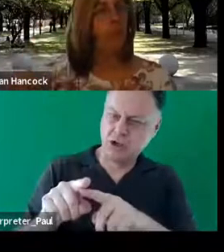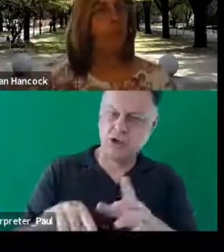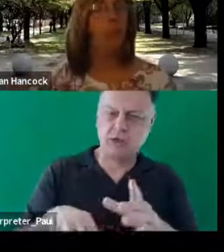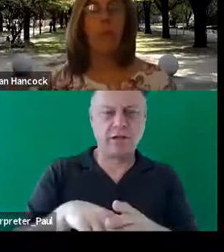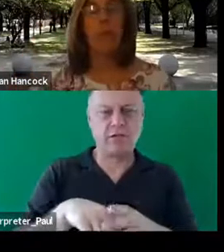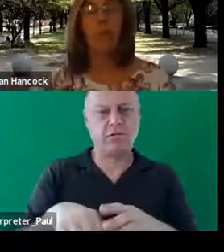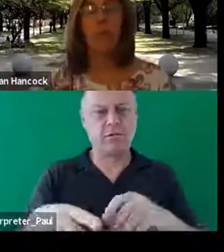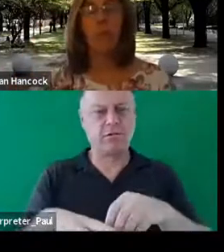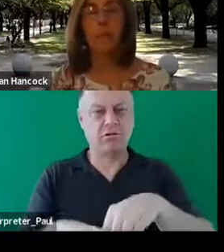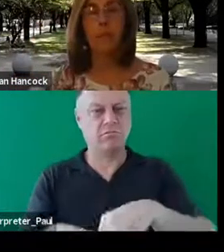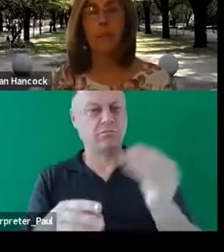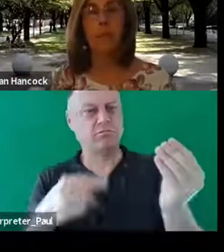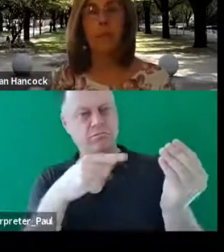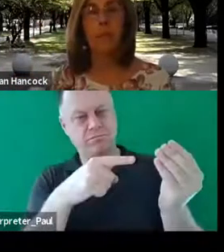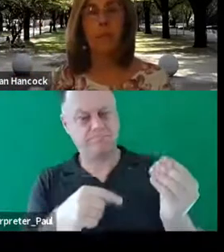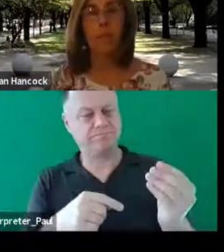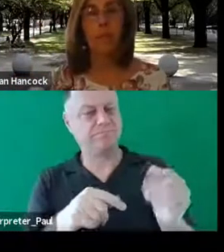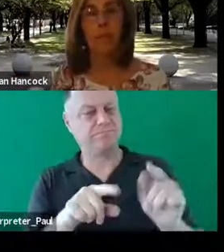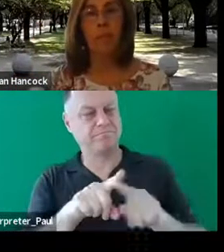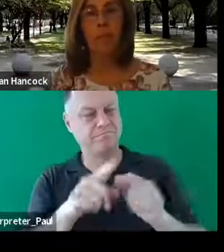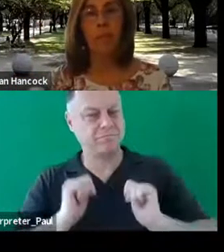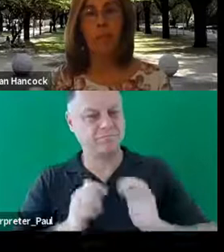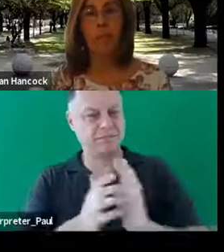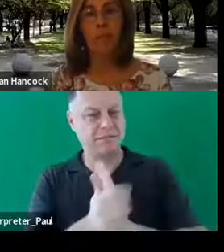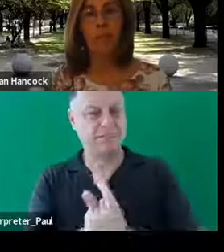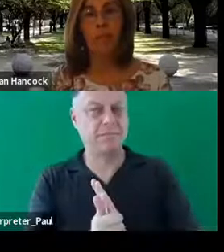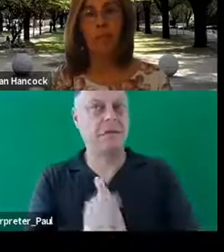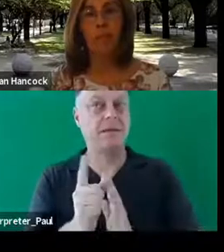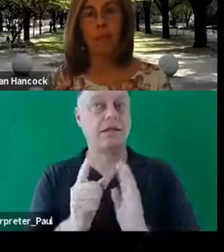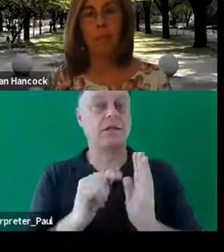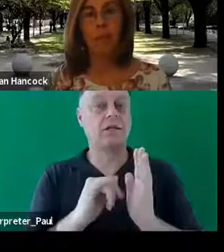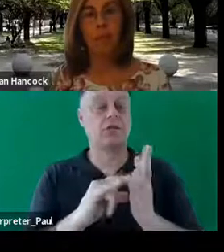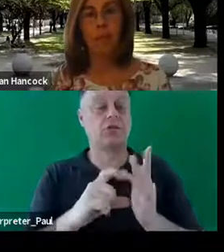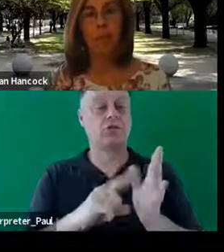which is mainly run by the mentees, so that they can be used as a test audience